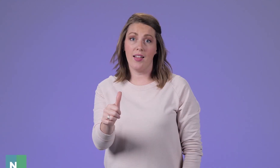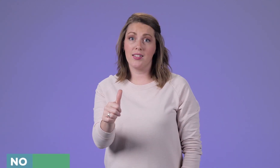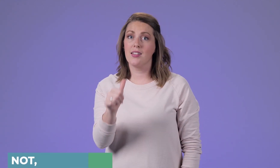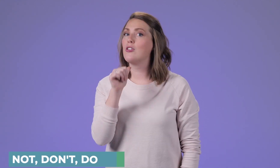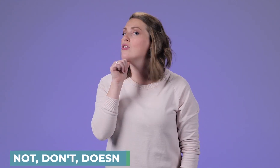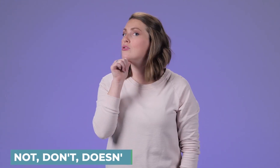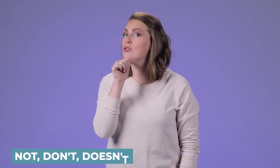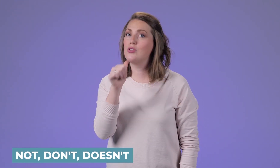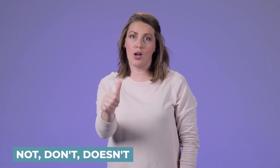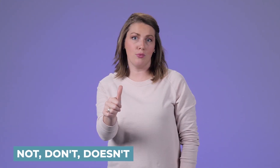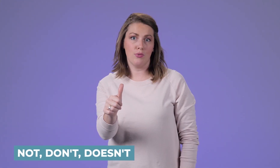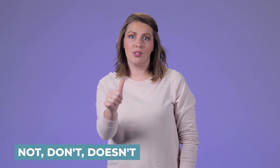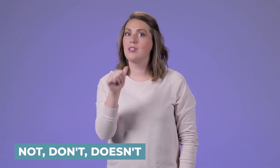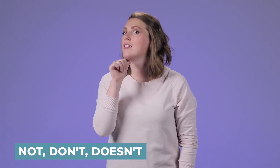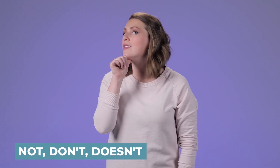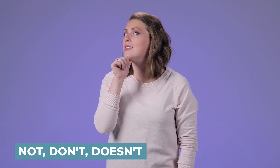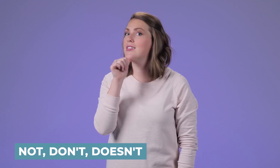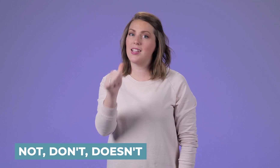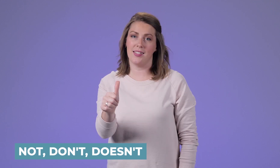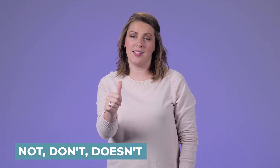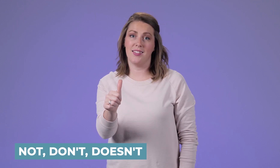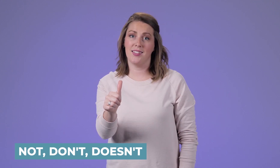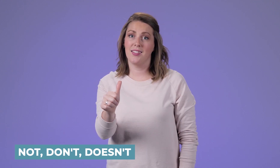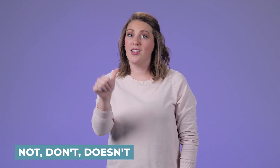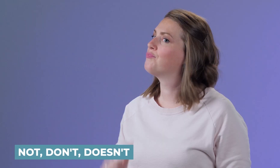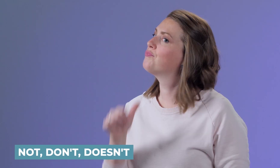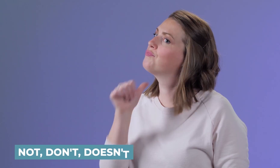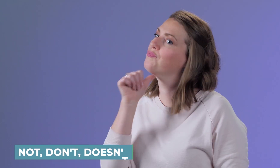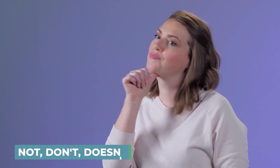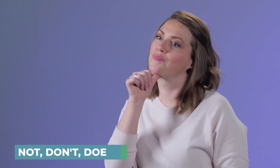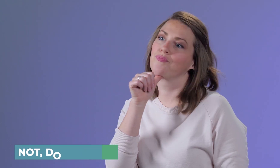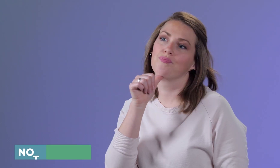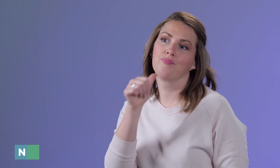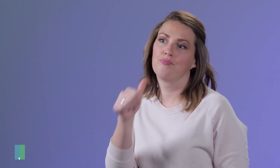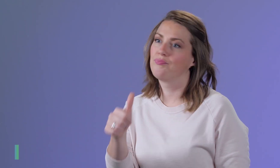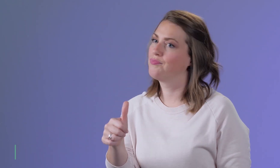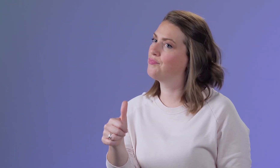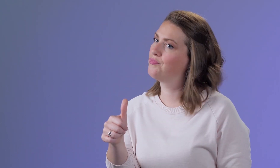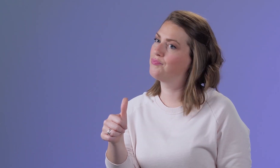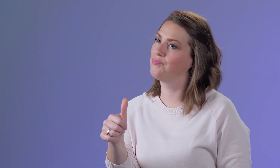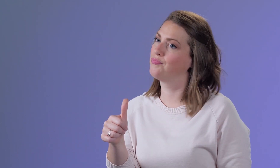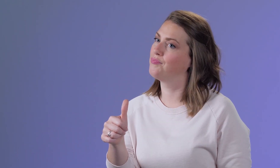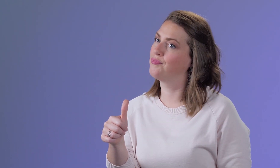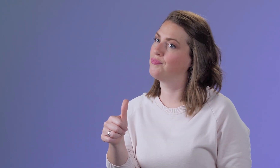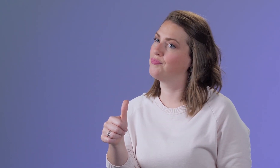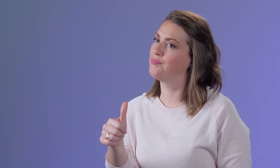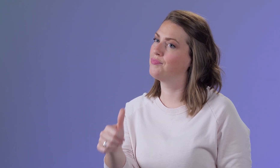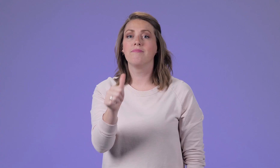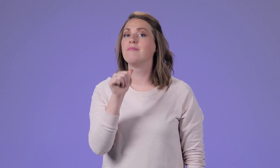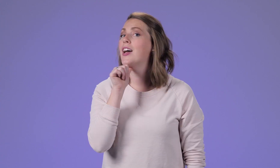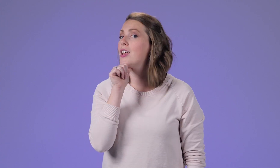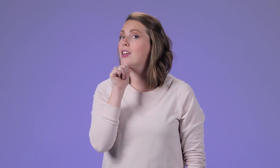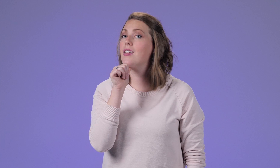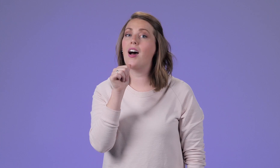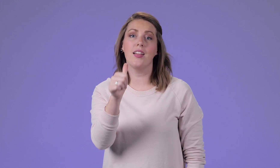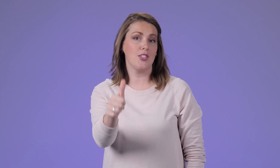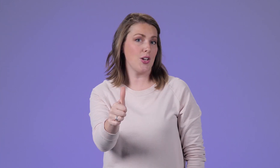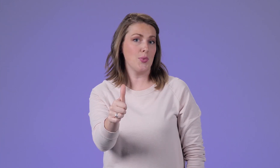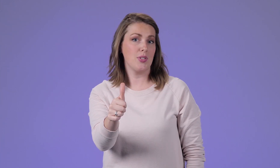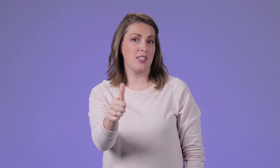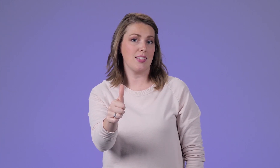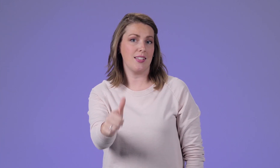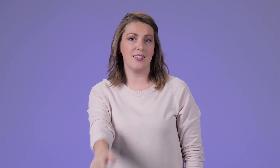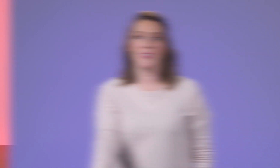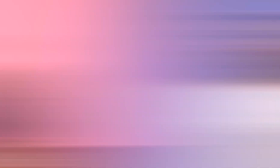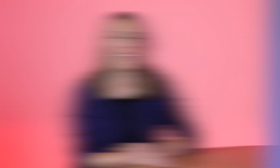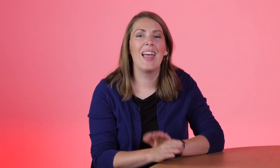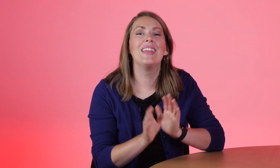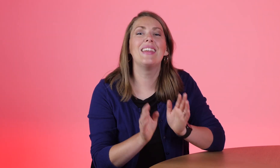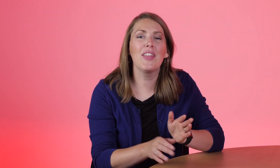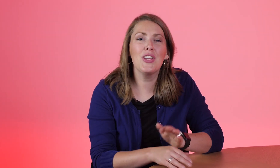not don't doesn't your thumb is just flicking out from your chin not don't doesn't now that